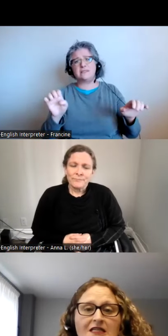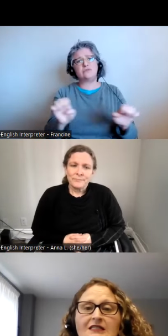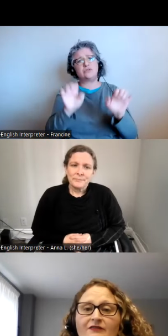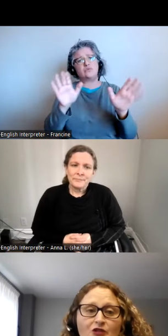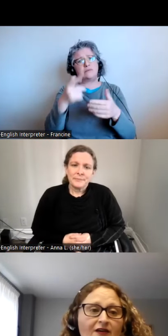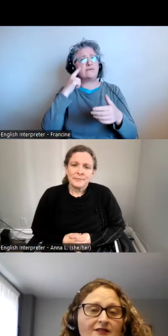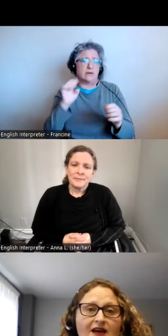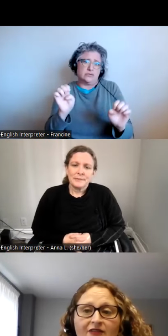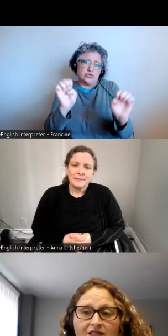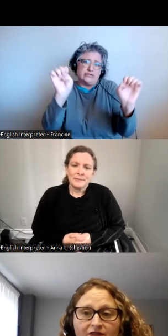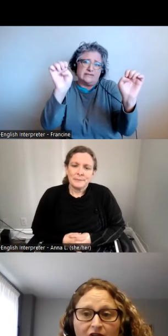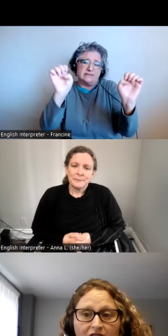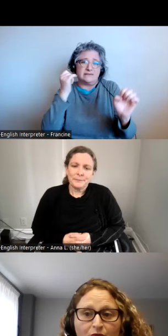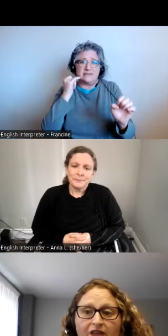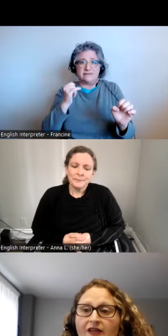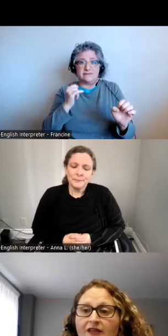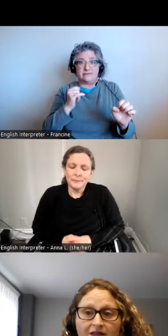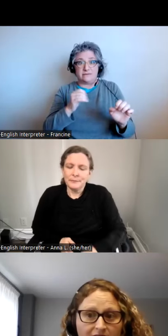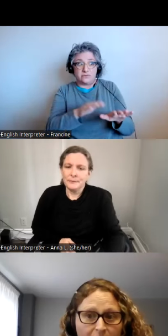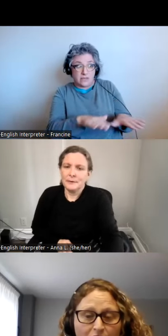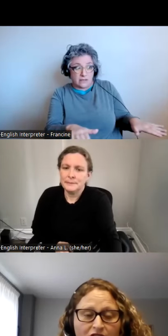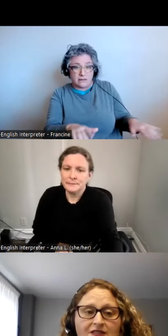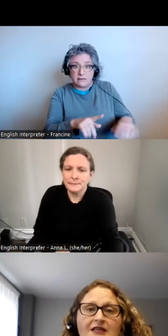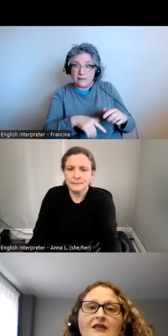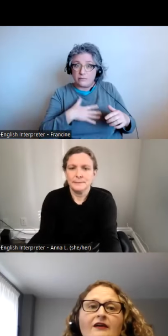child